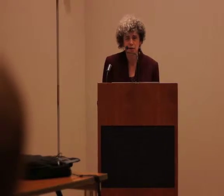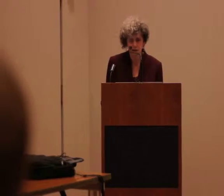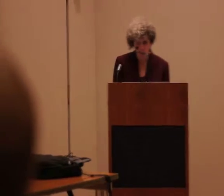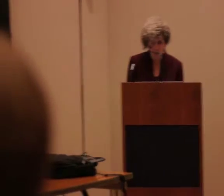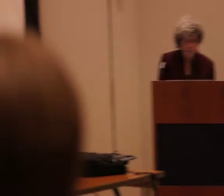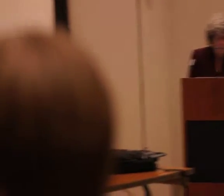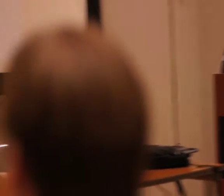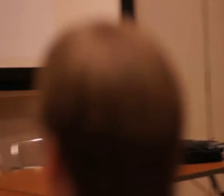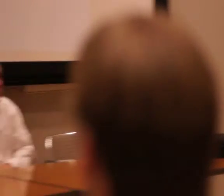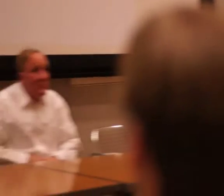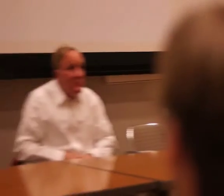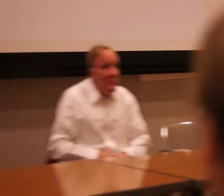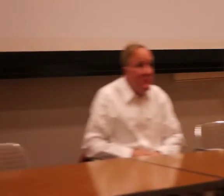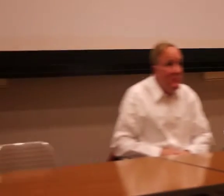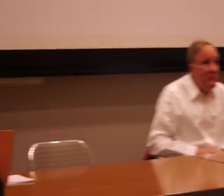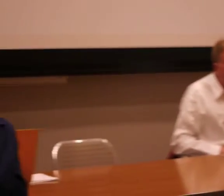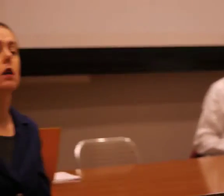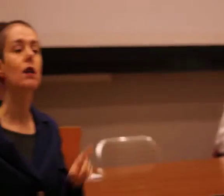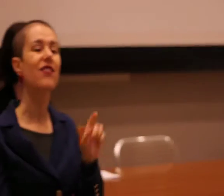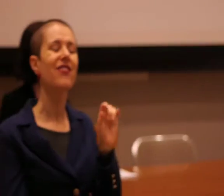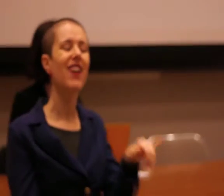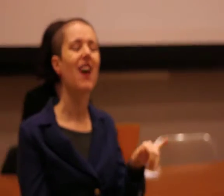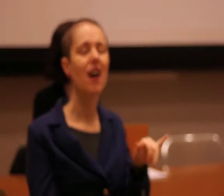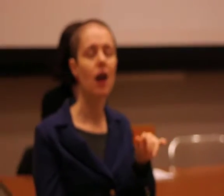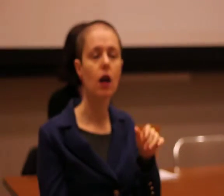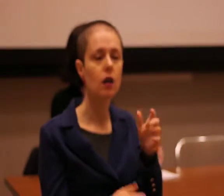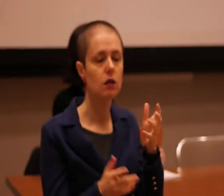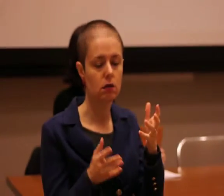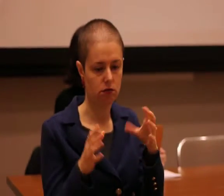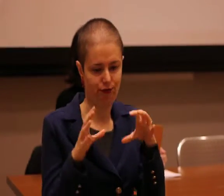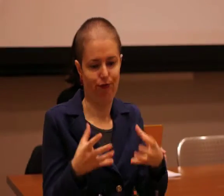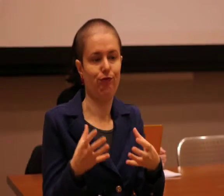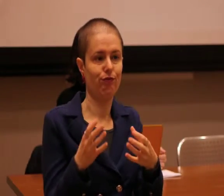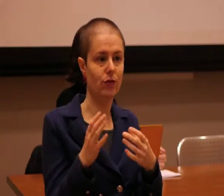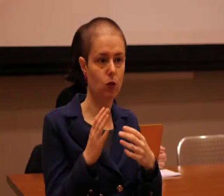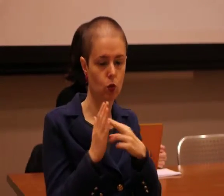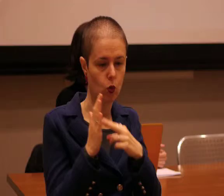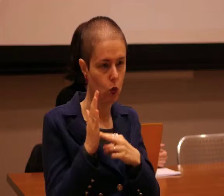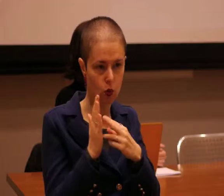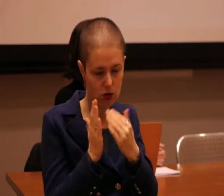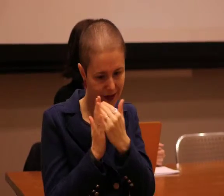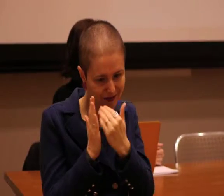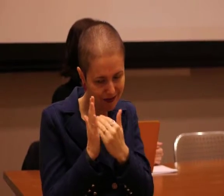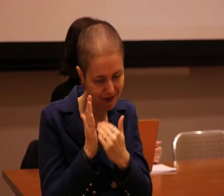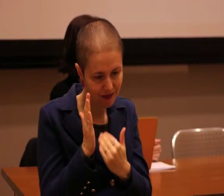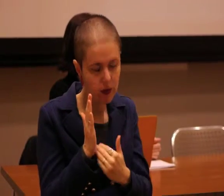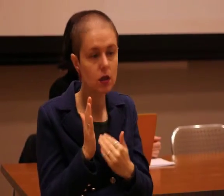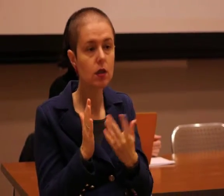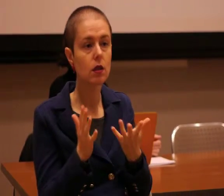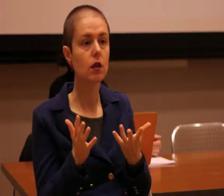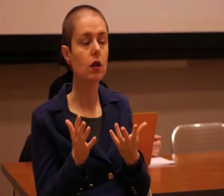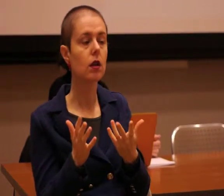disabilities. It was that same set of principles that, in the end, or now, has as a